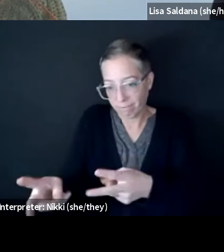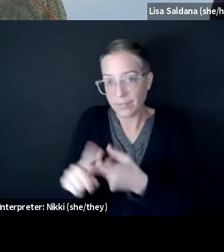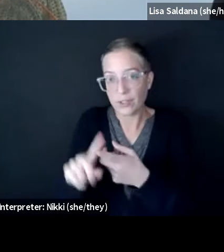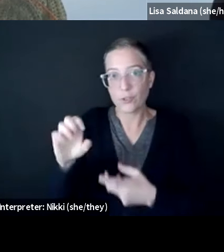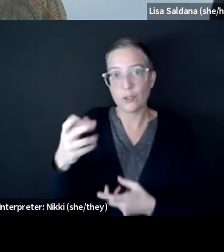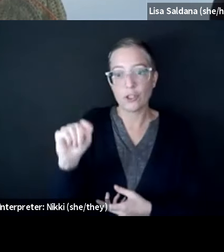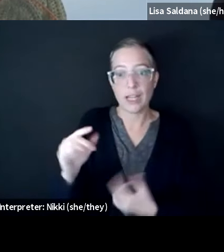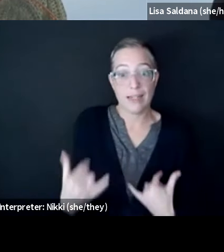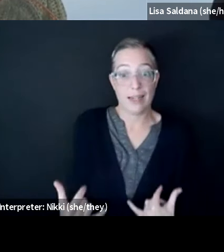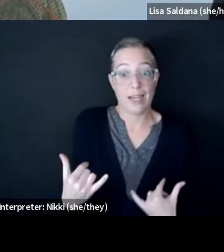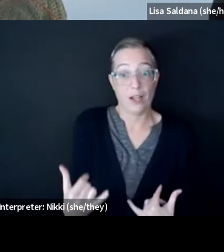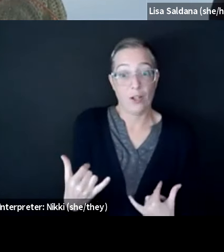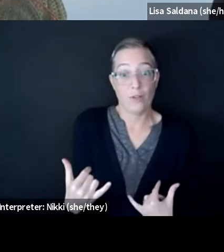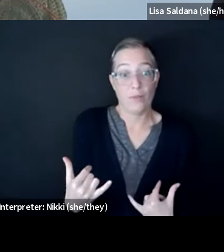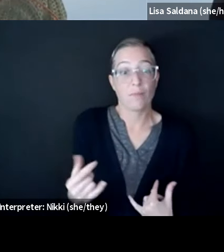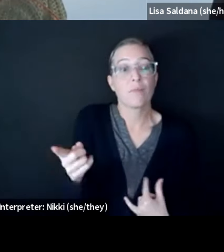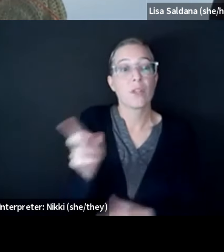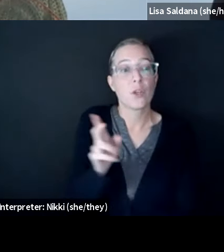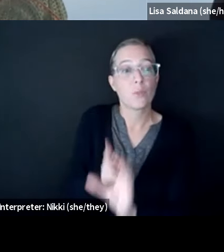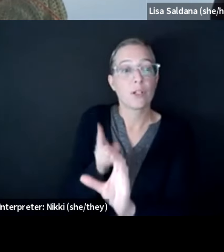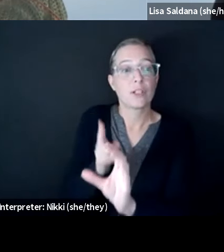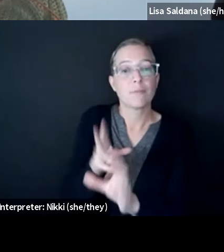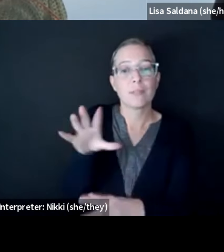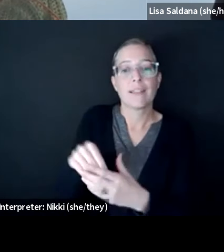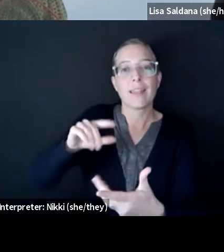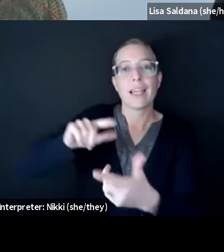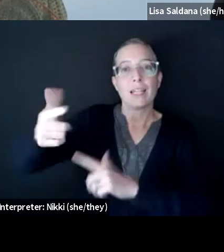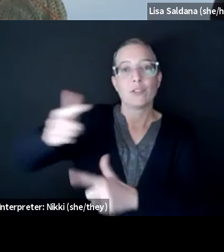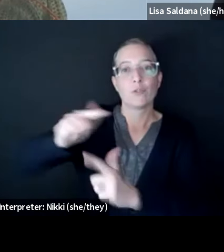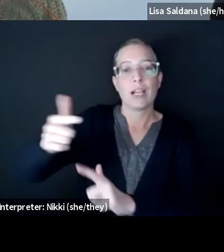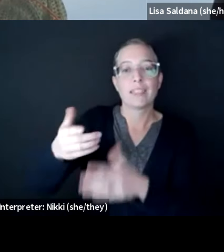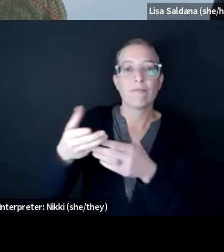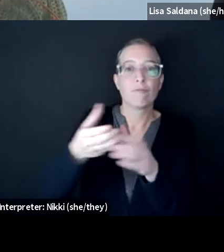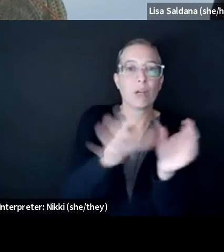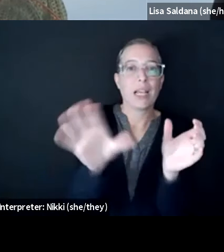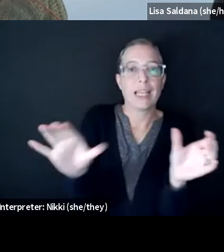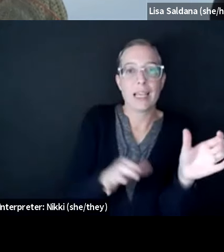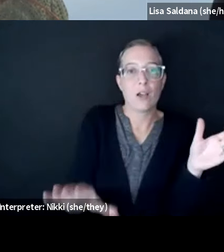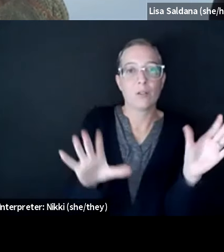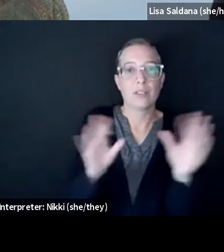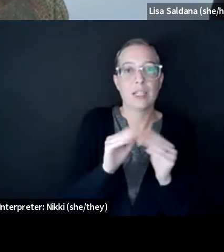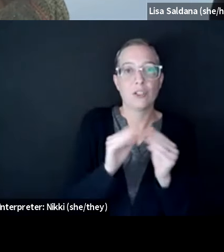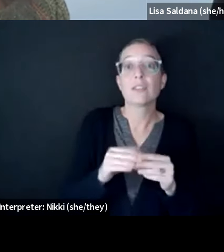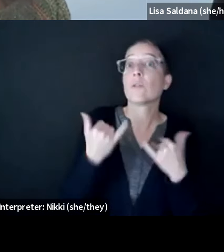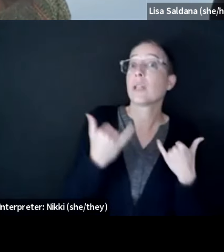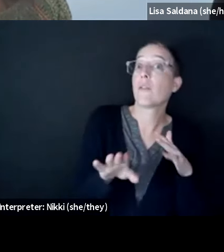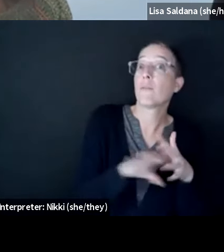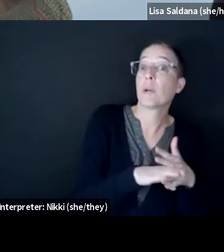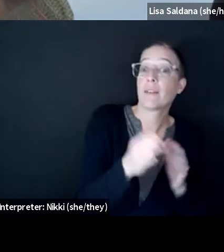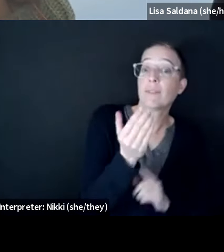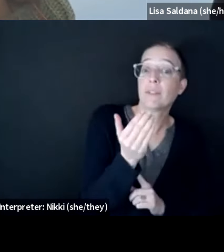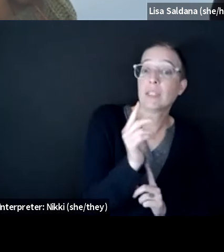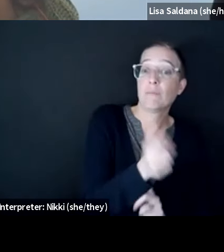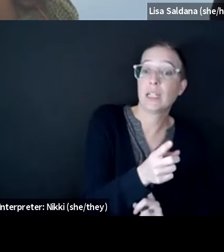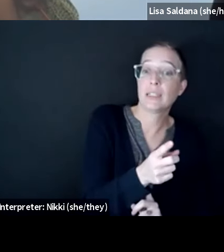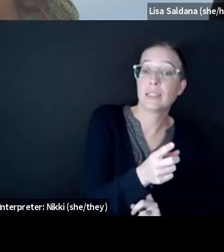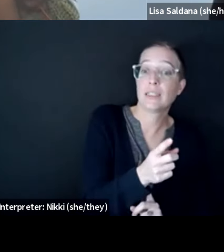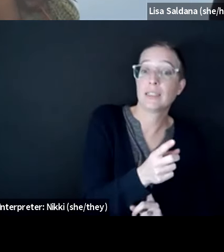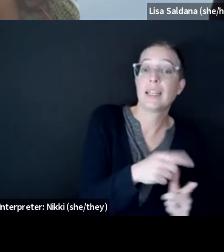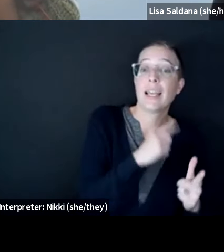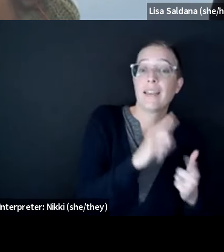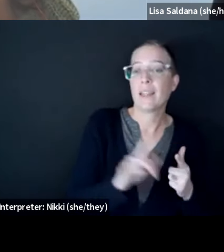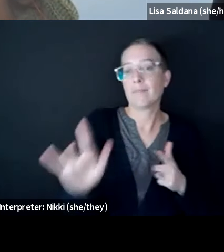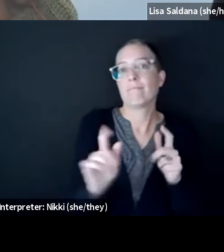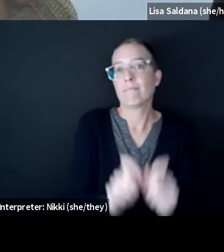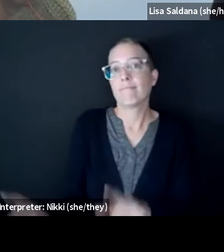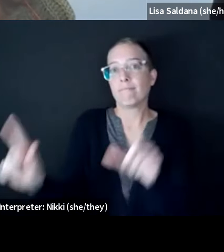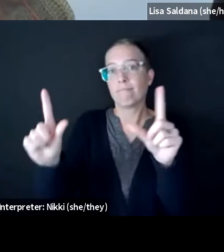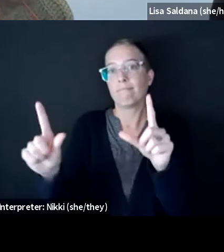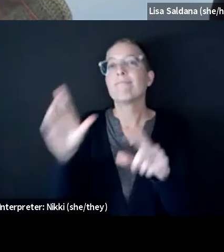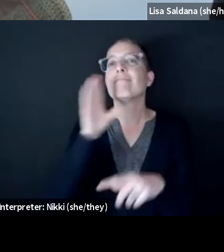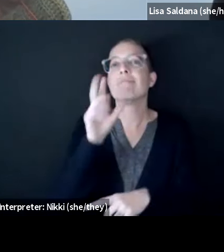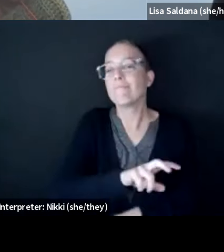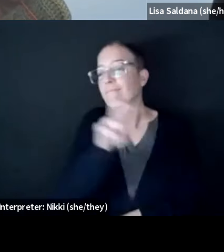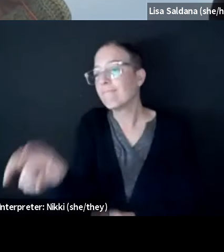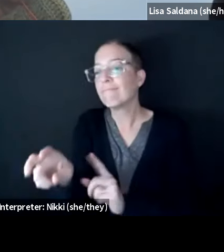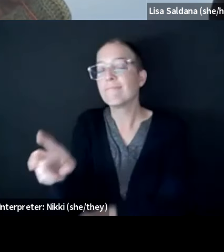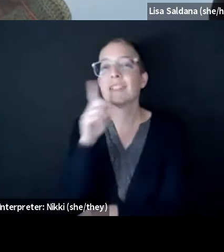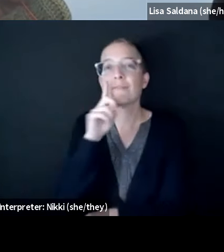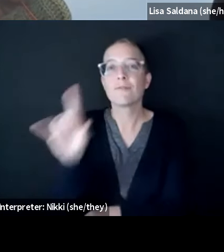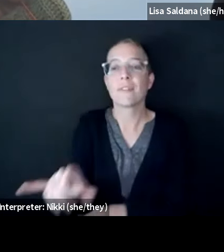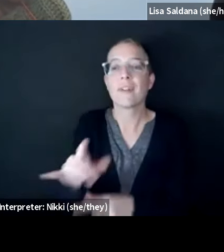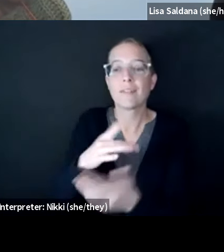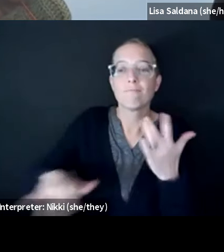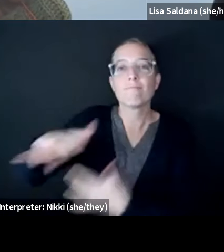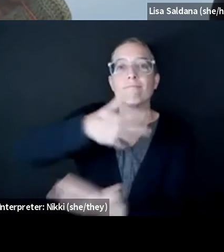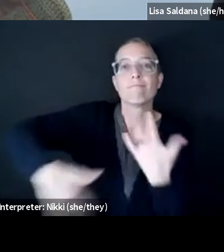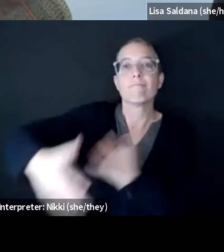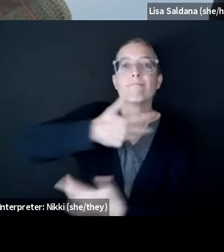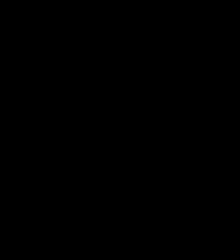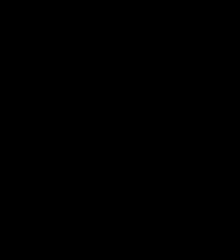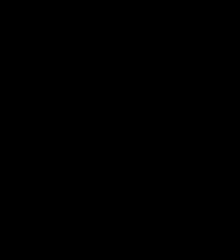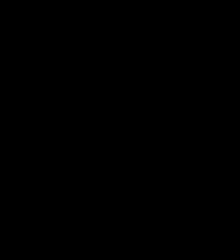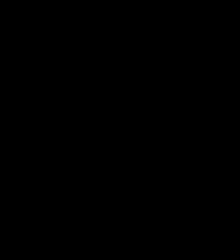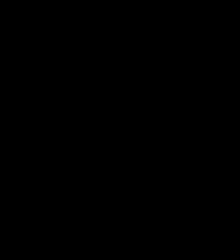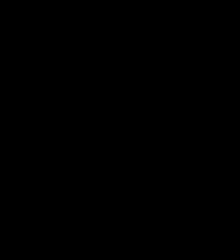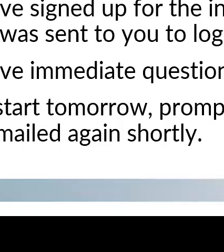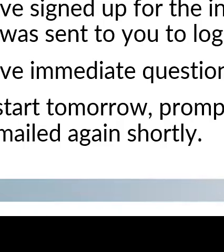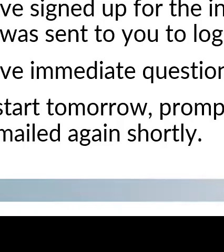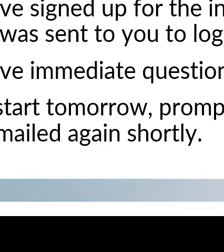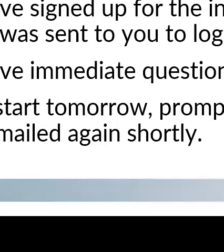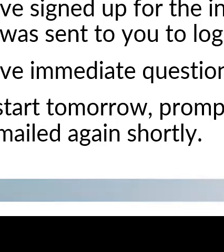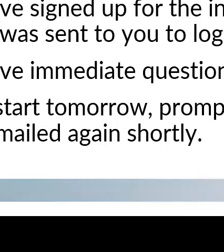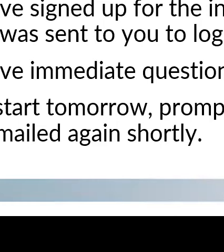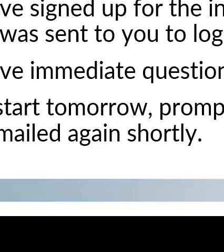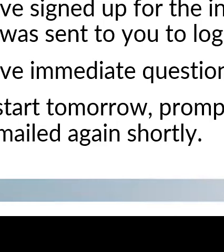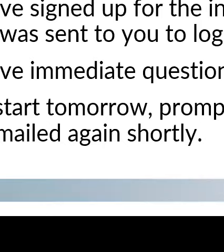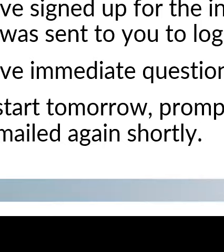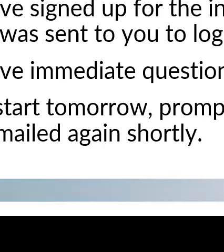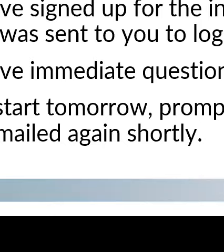Felice Resnik: So that we can participate in interactive breakout sessions so again 15 minute break but you're welcome to join that link in a minute we'll be right over there, just to make sure your technology works and we'll be doing some really interesting activities and small groups.